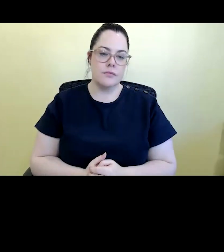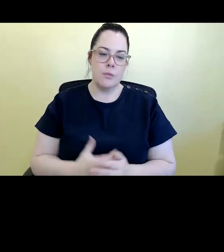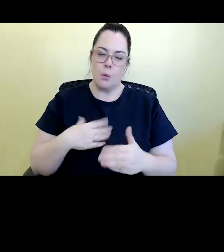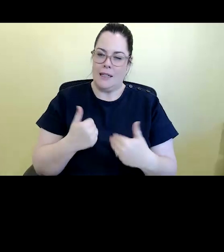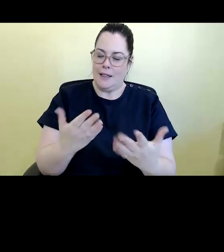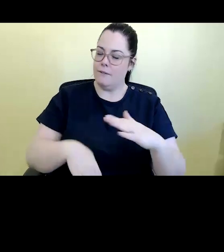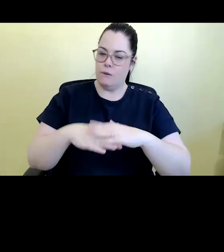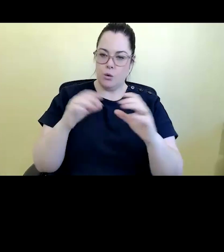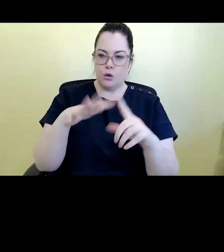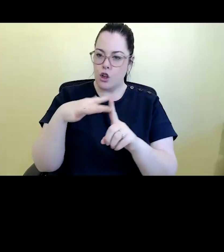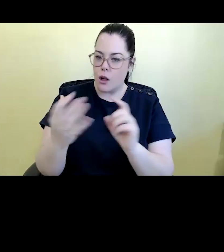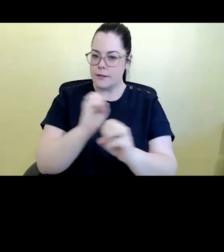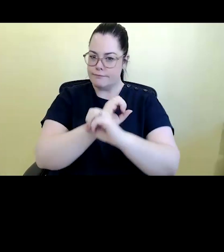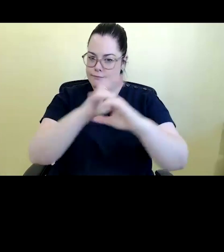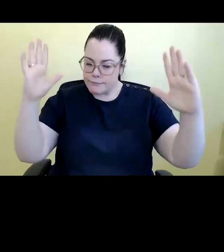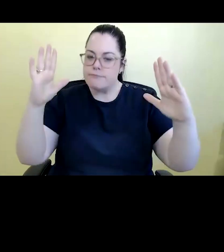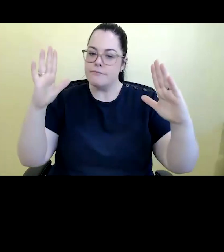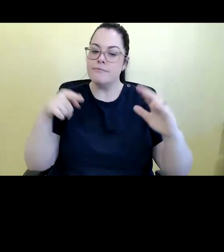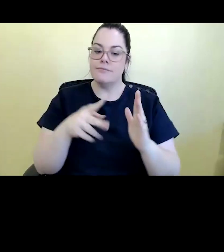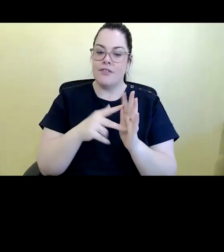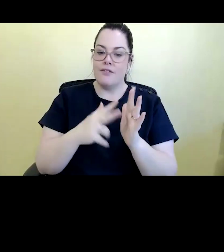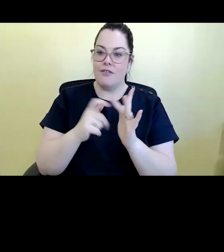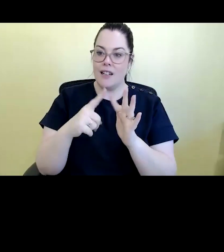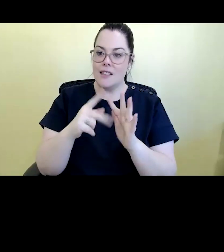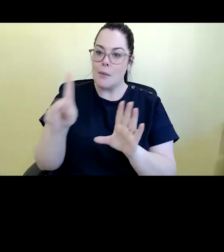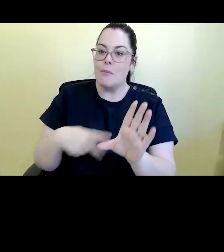we also have to mention at the Venice Biennale exhibition is a multipronged international